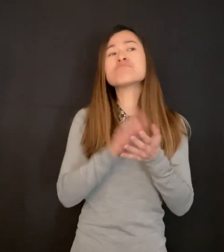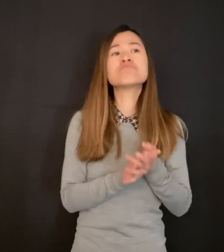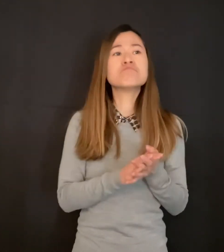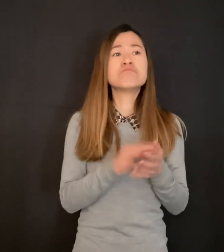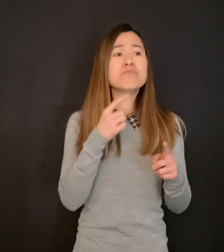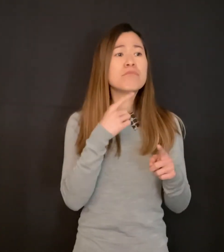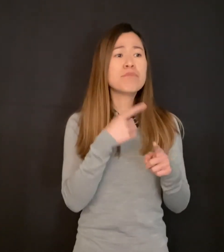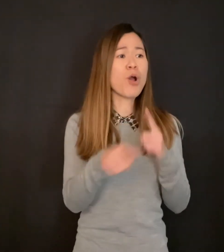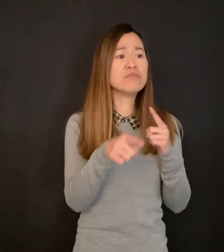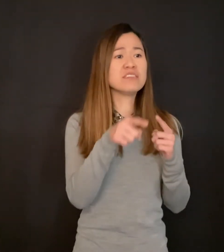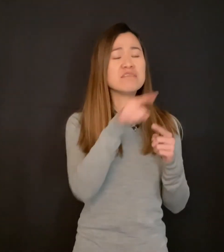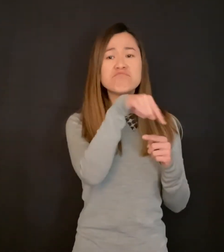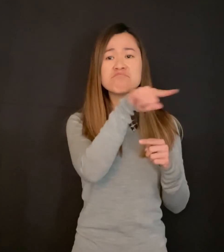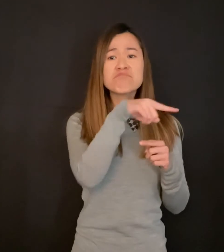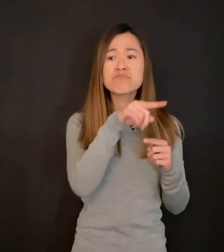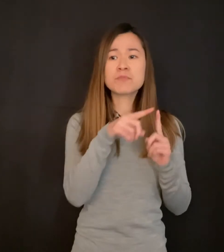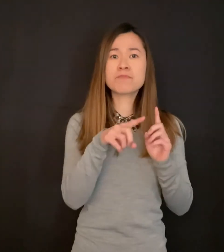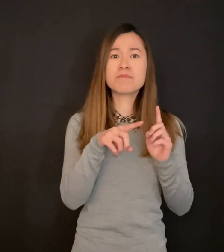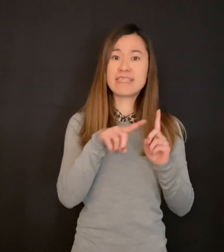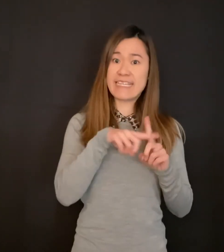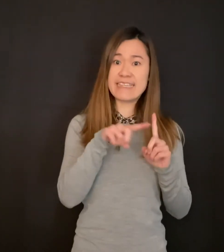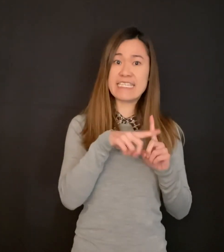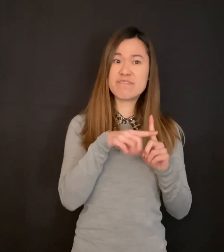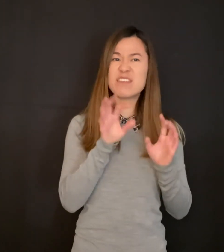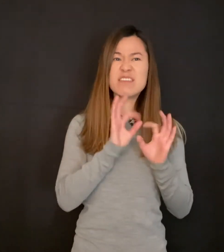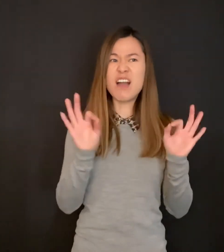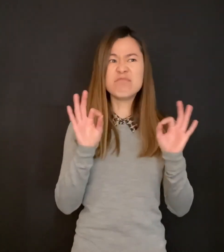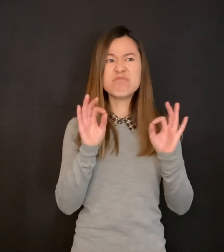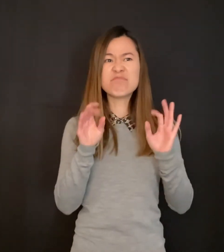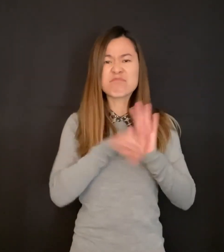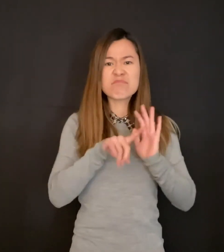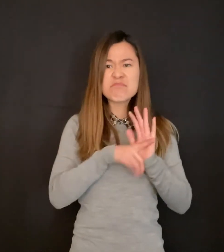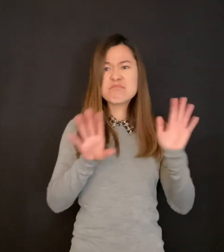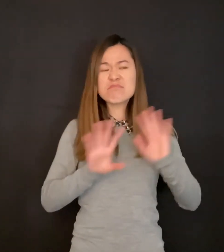The two of them divorced, two and a half to three years ago.